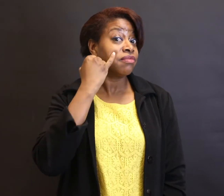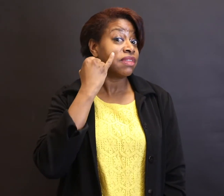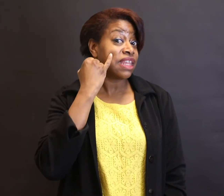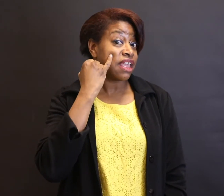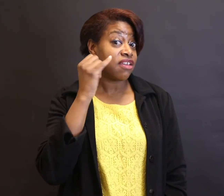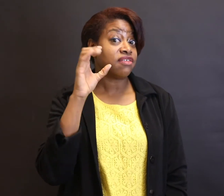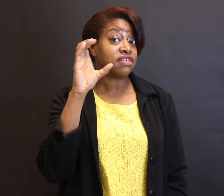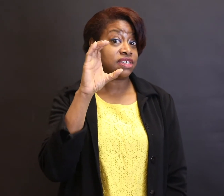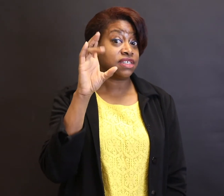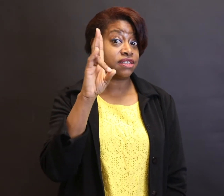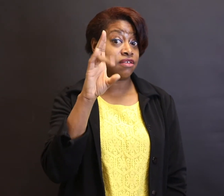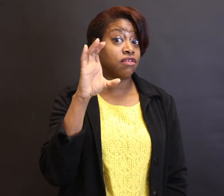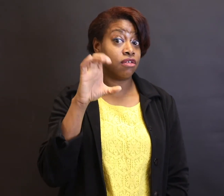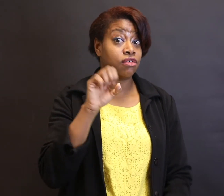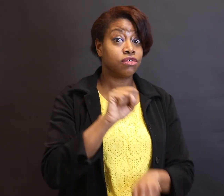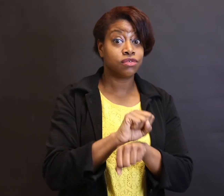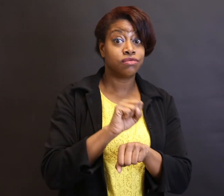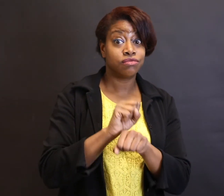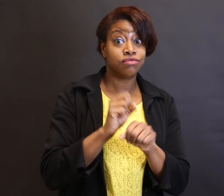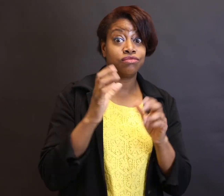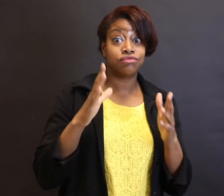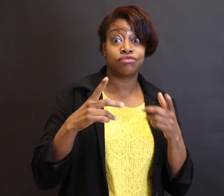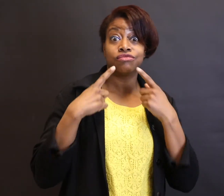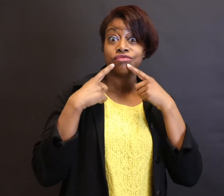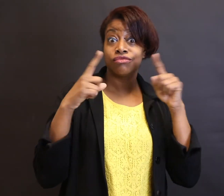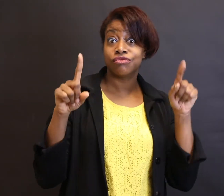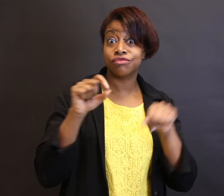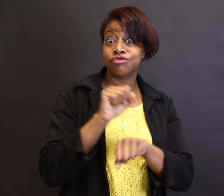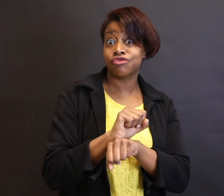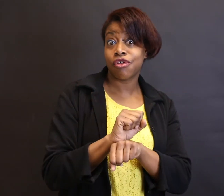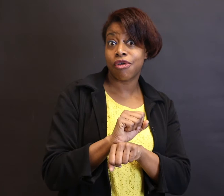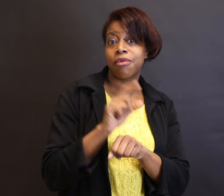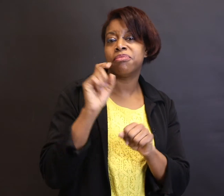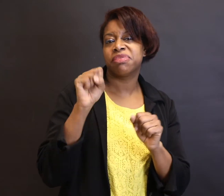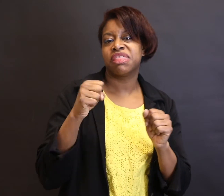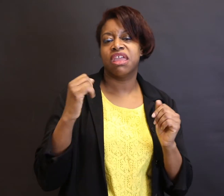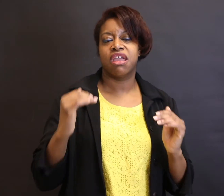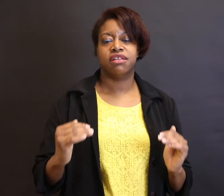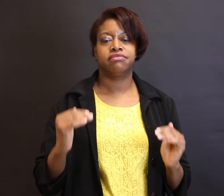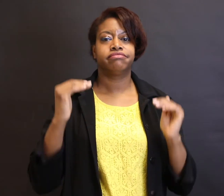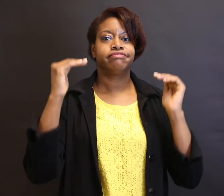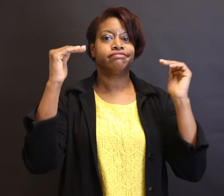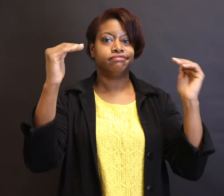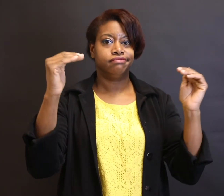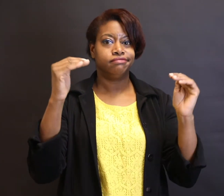If the C700 employee is successful at their job, they can then enter the